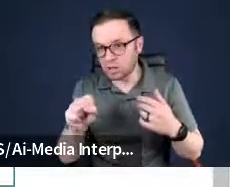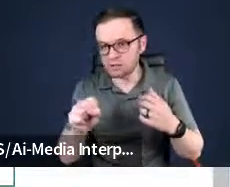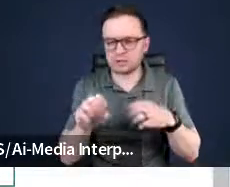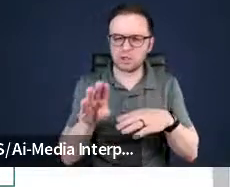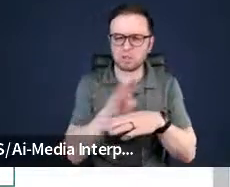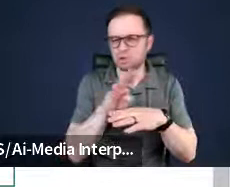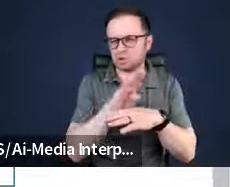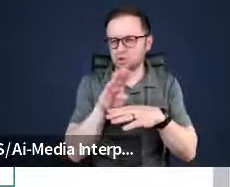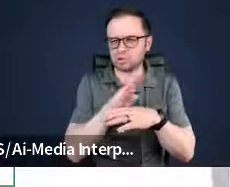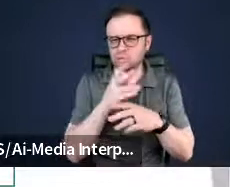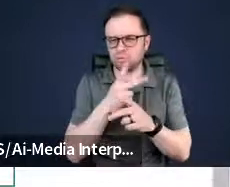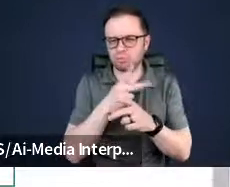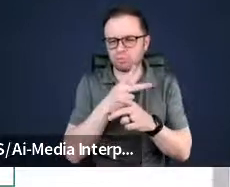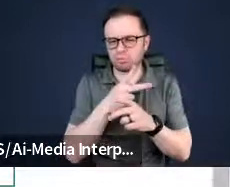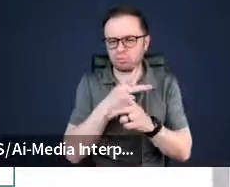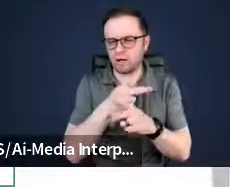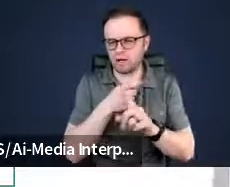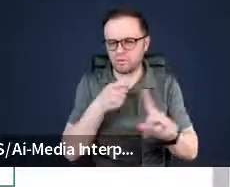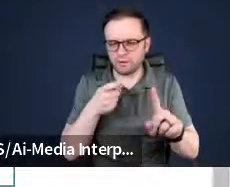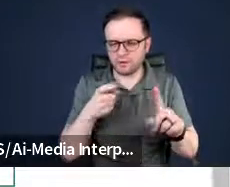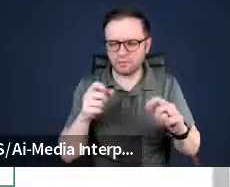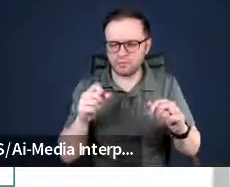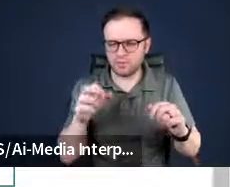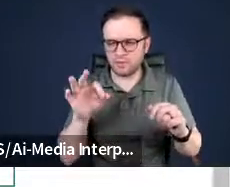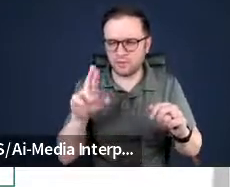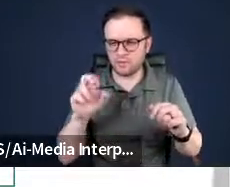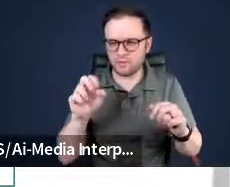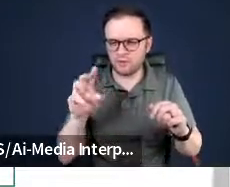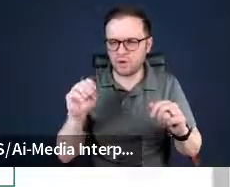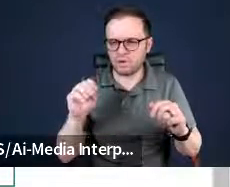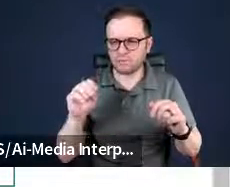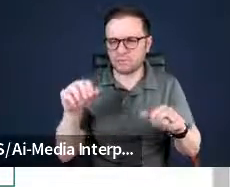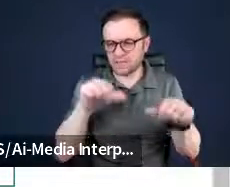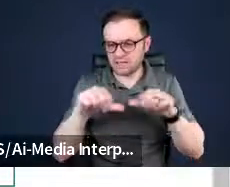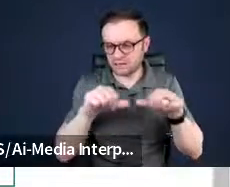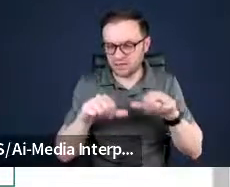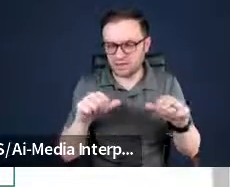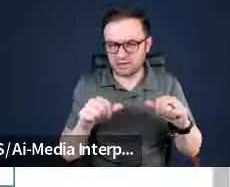on the Windows platform.